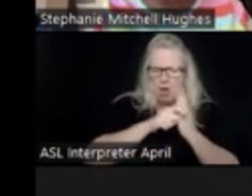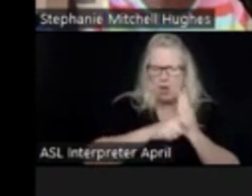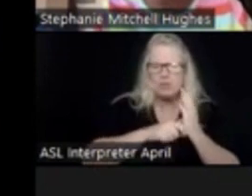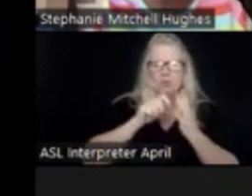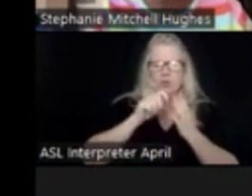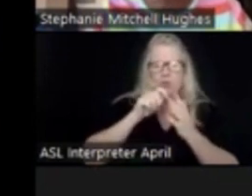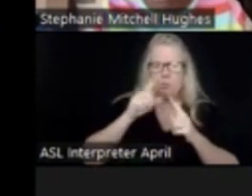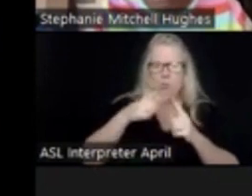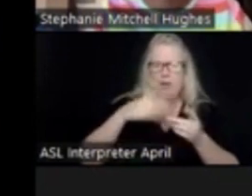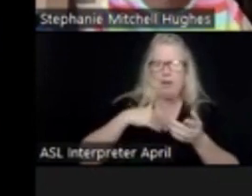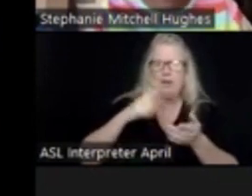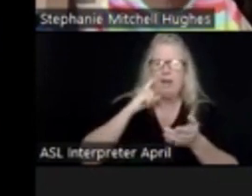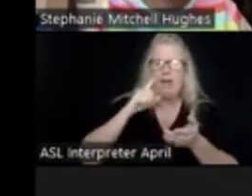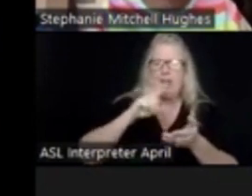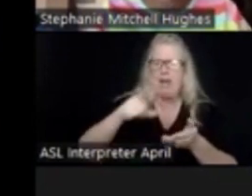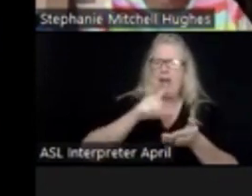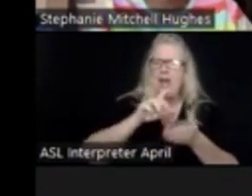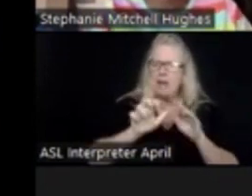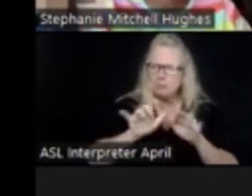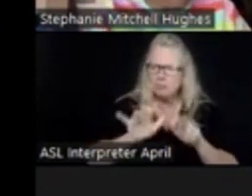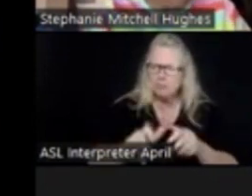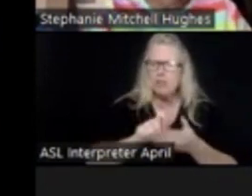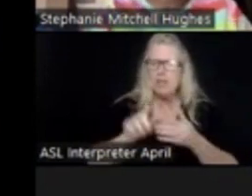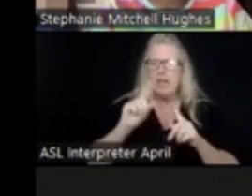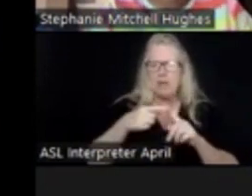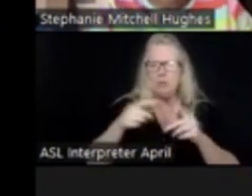THEM AND POST THEM.